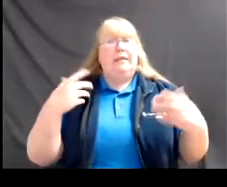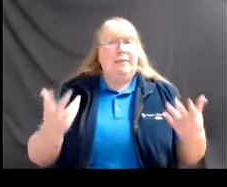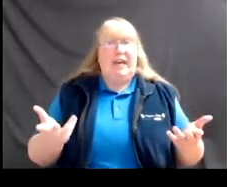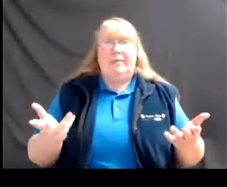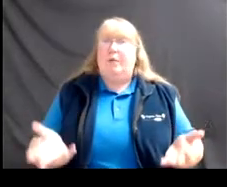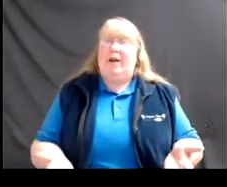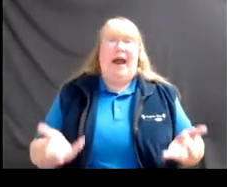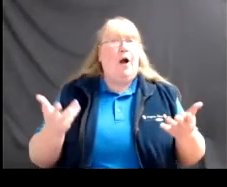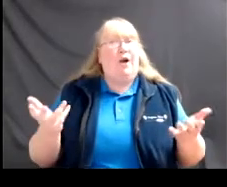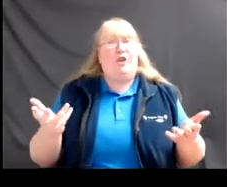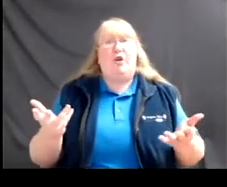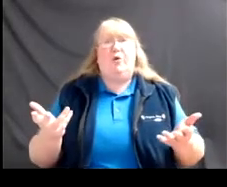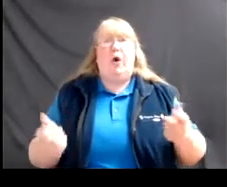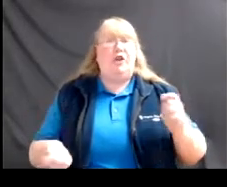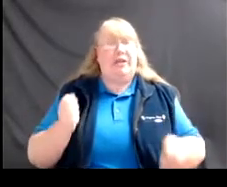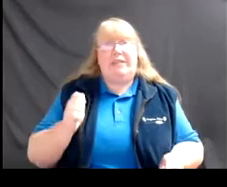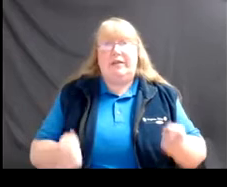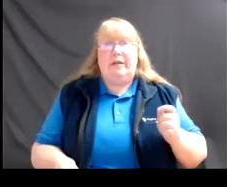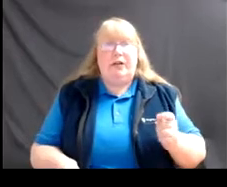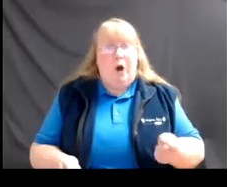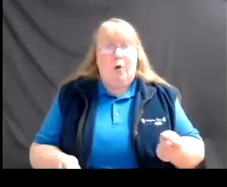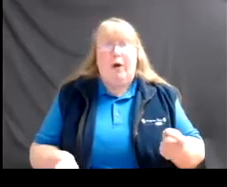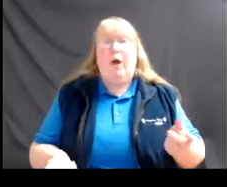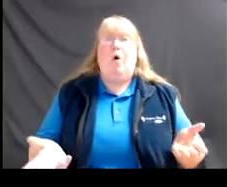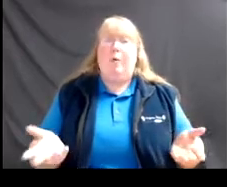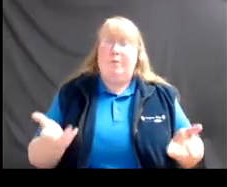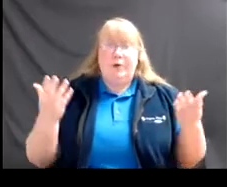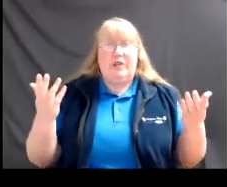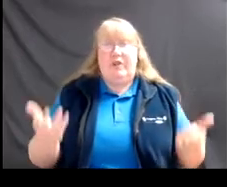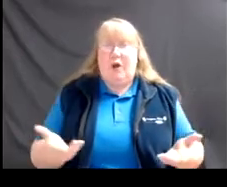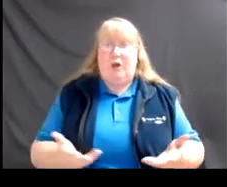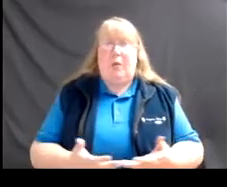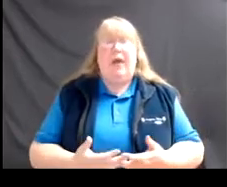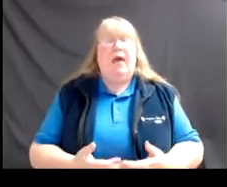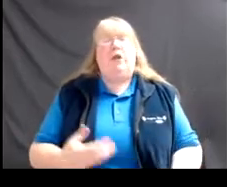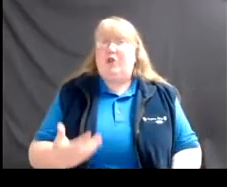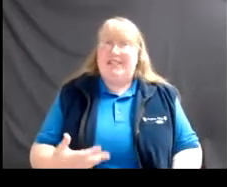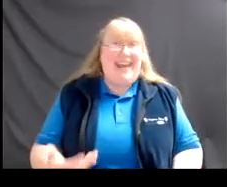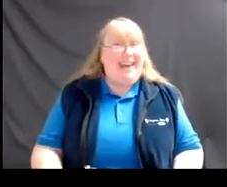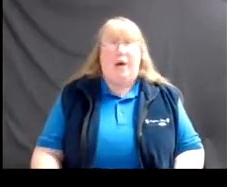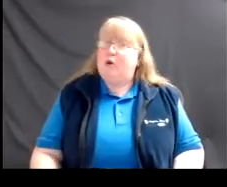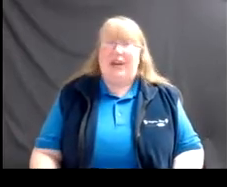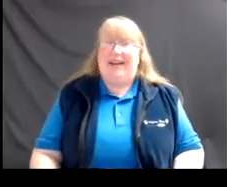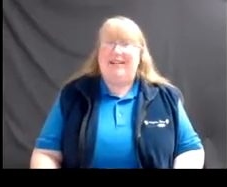Sometimes, no matter how much you adjust the tone, or boost the volume, you just can't understand